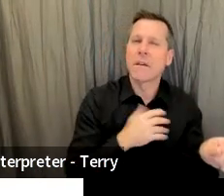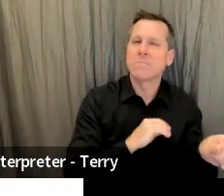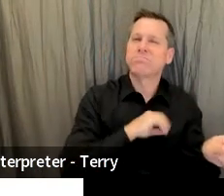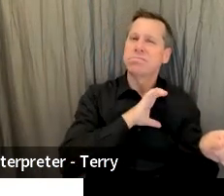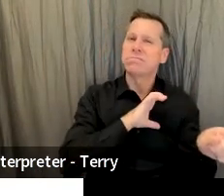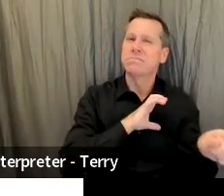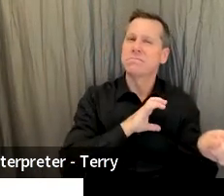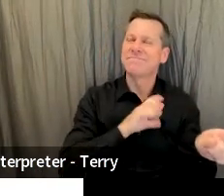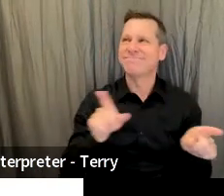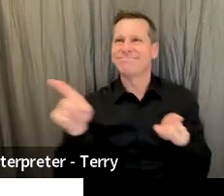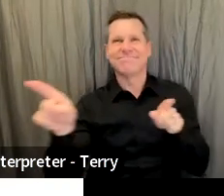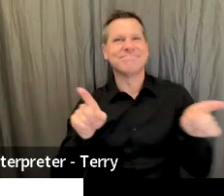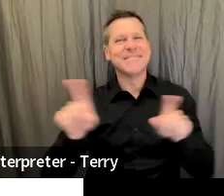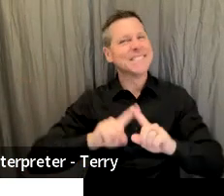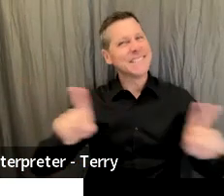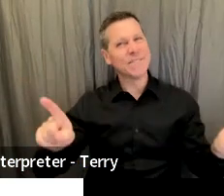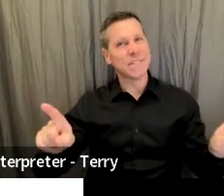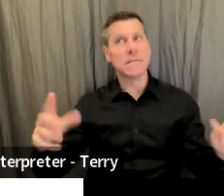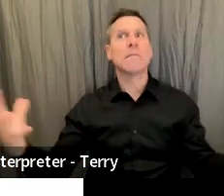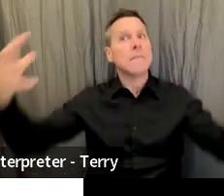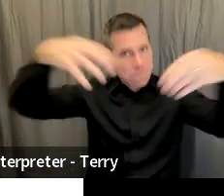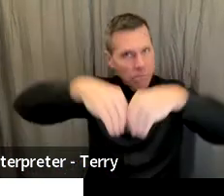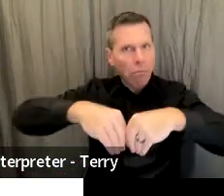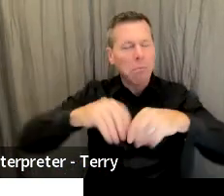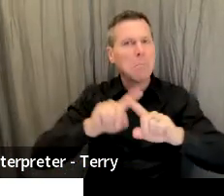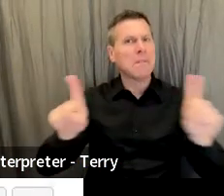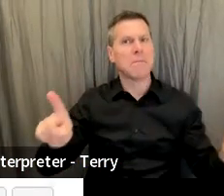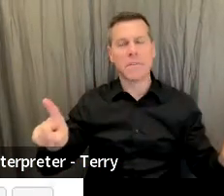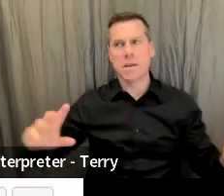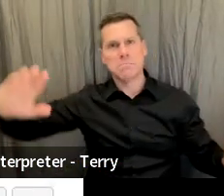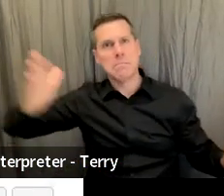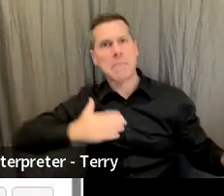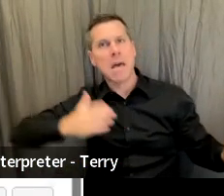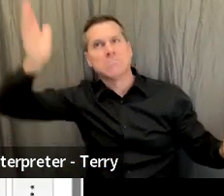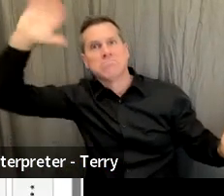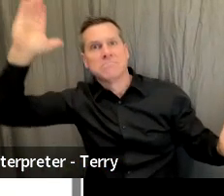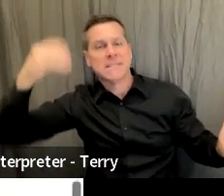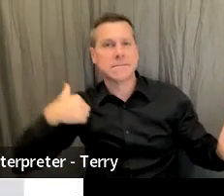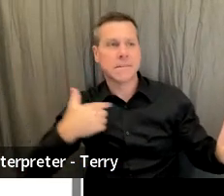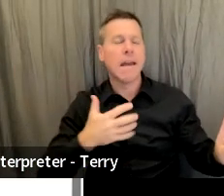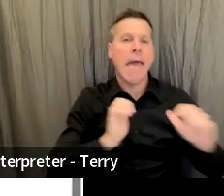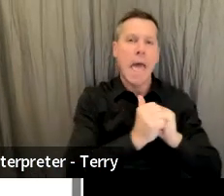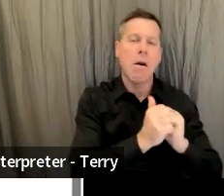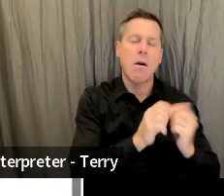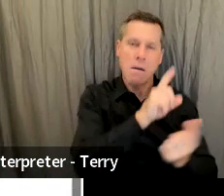in their previous educational experiences. If they've come from other systems.